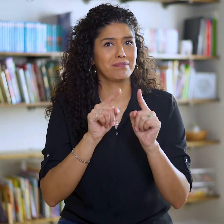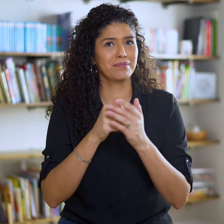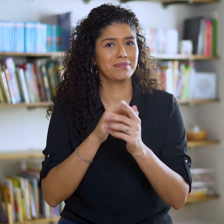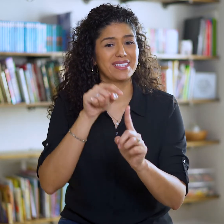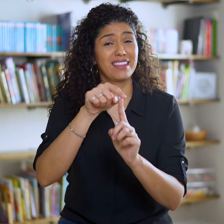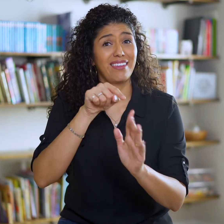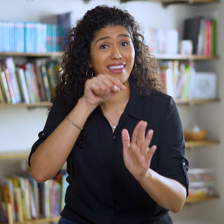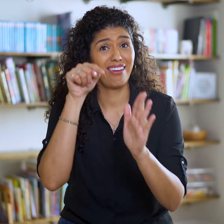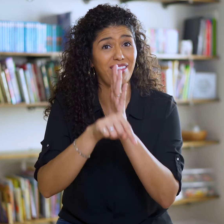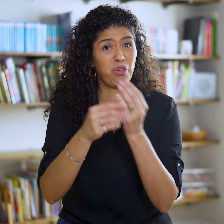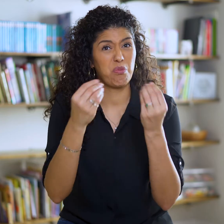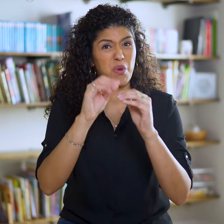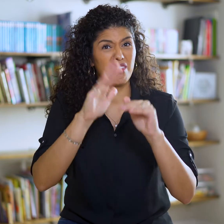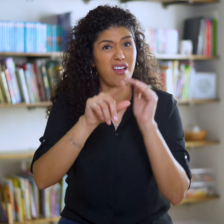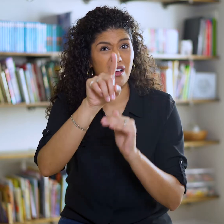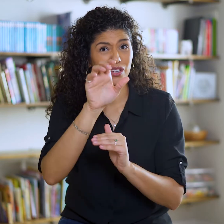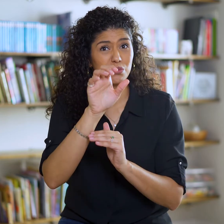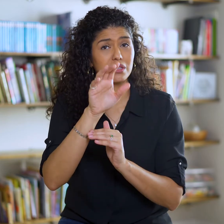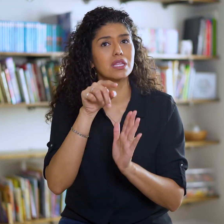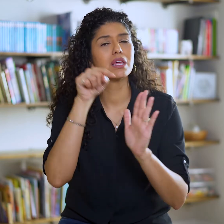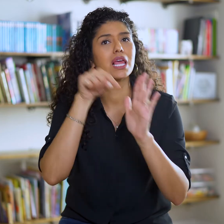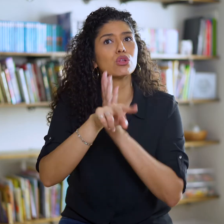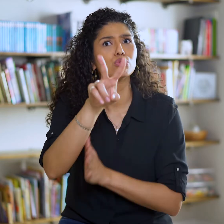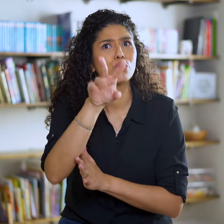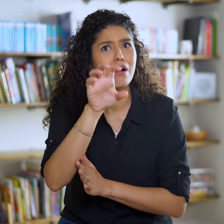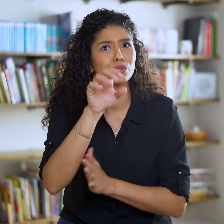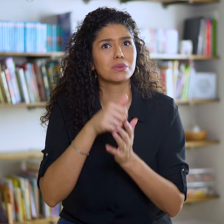But David doubles down, killing 200.